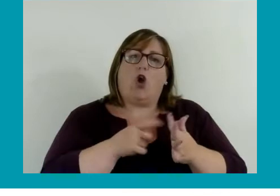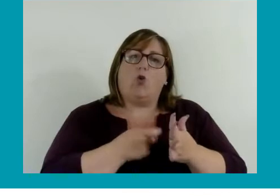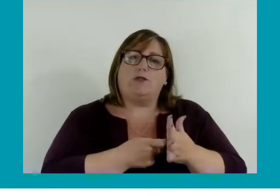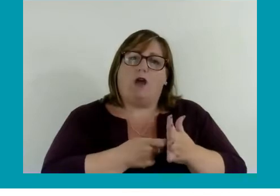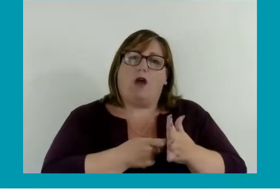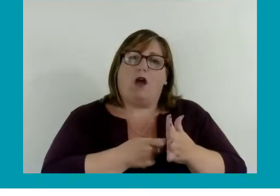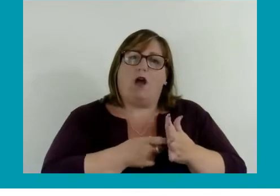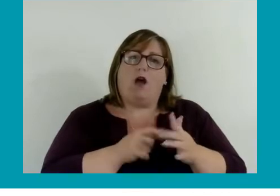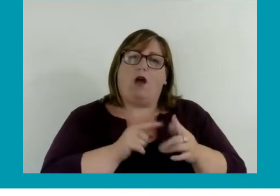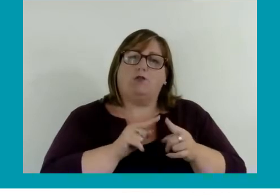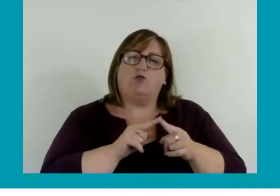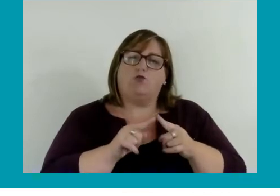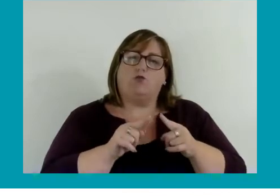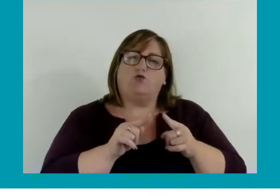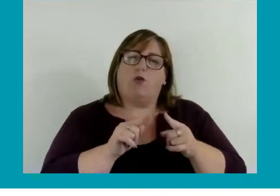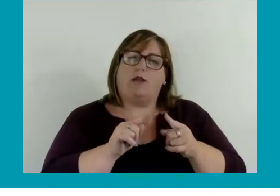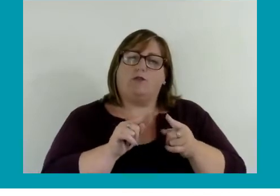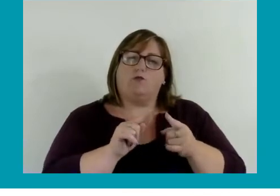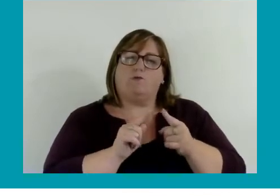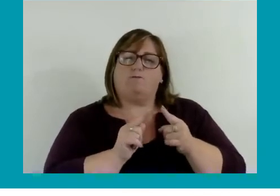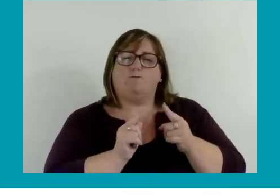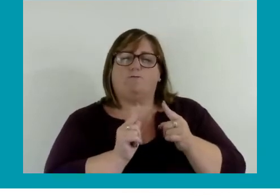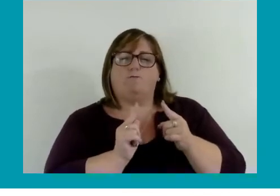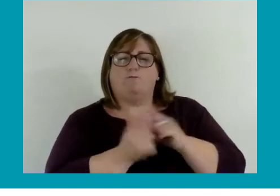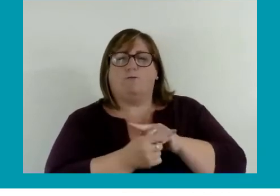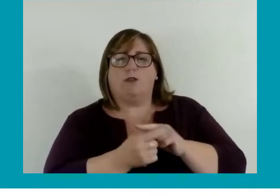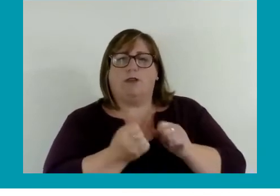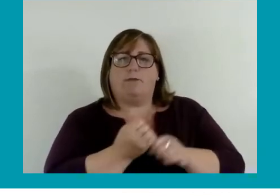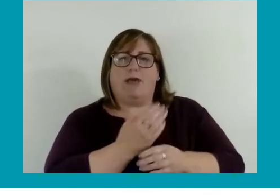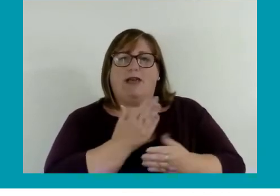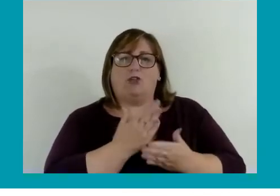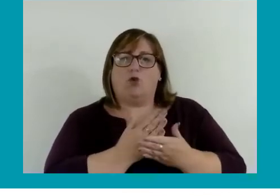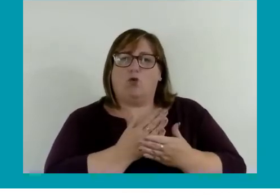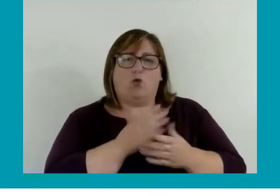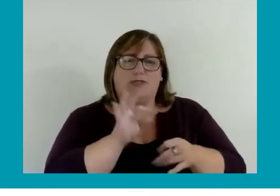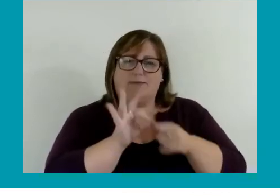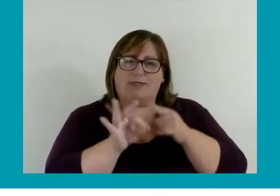so we're very mindful of the language that we use in making them open and accessible to everybody